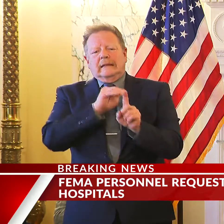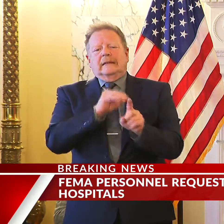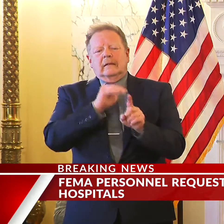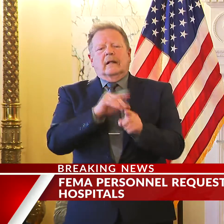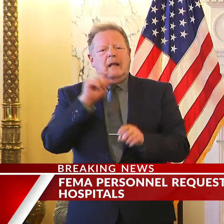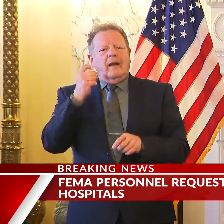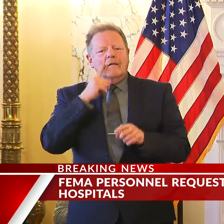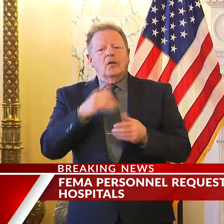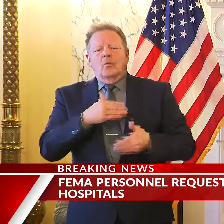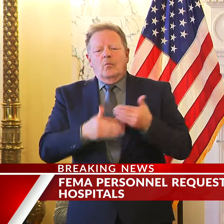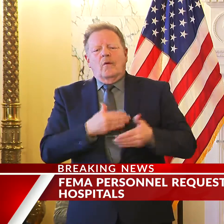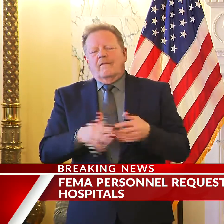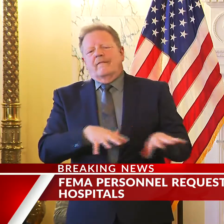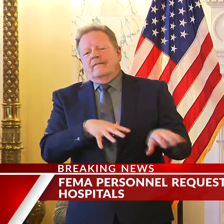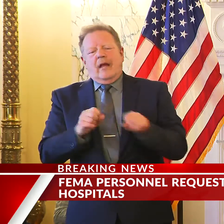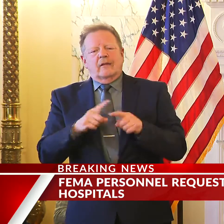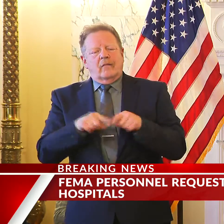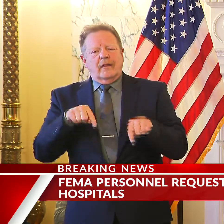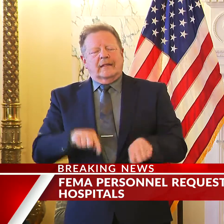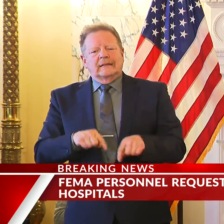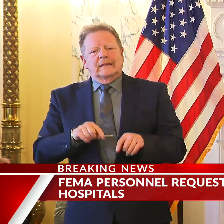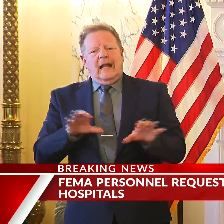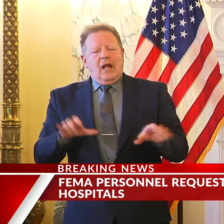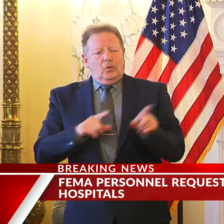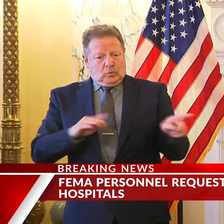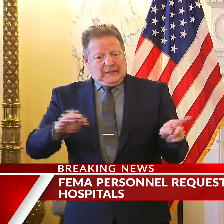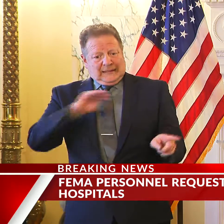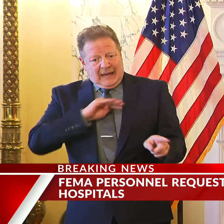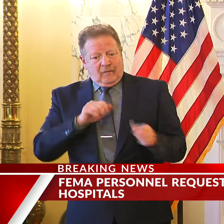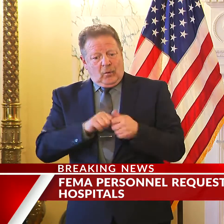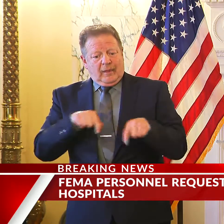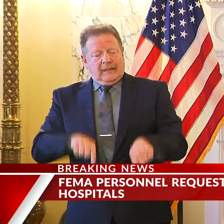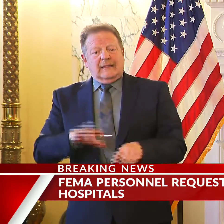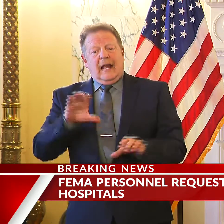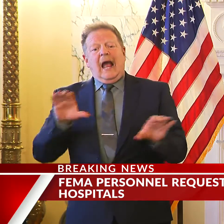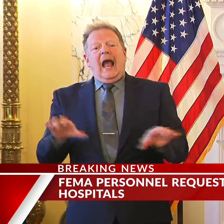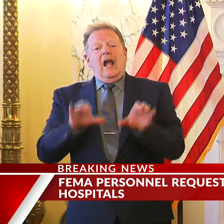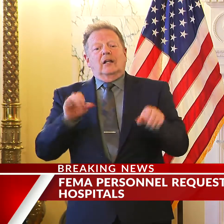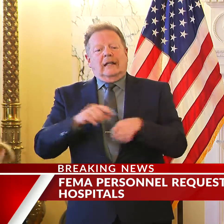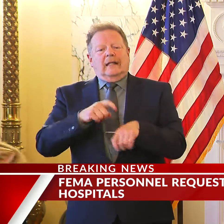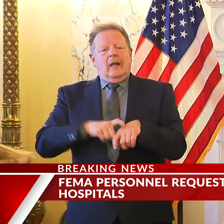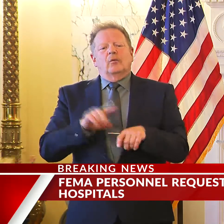TALK THAT THE HEALTH DEPARTMENT HAS BEEN PUSHING. THE GOVERNOR, THE GOVERNOR'S